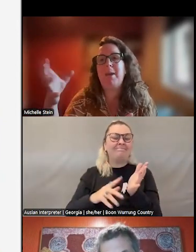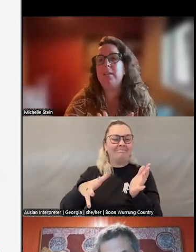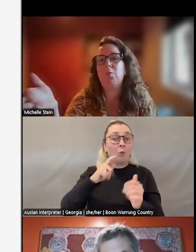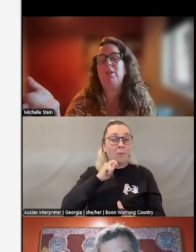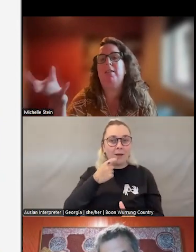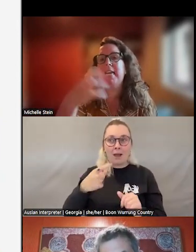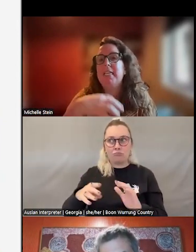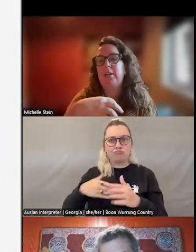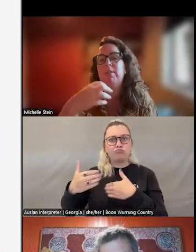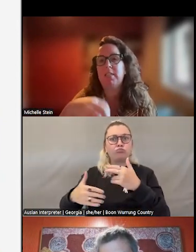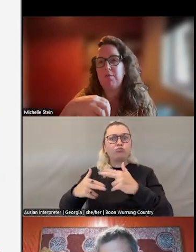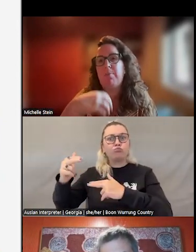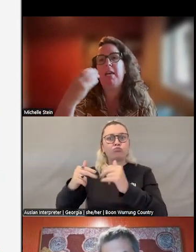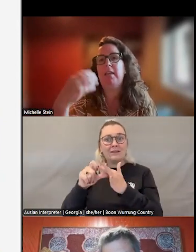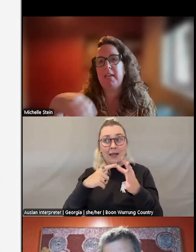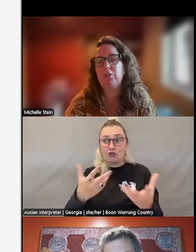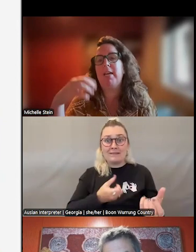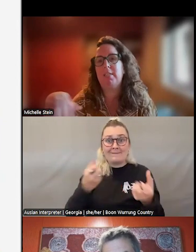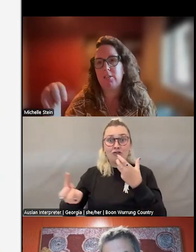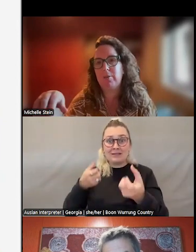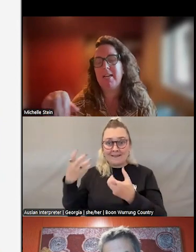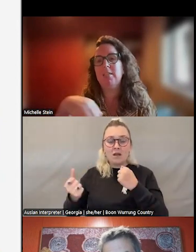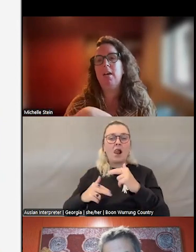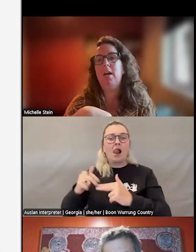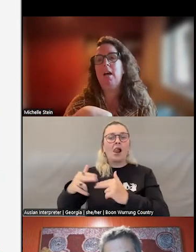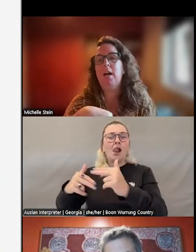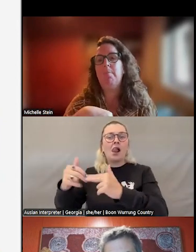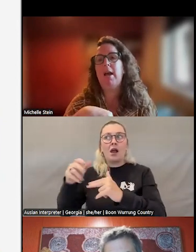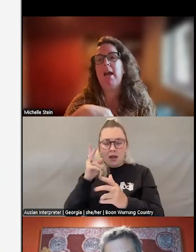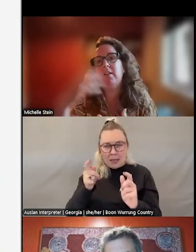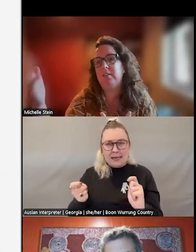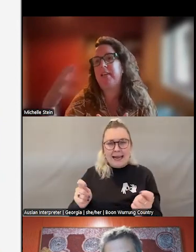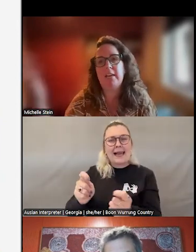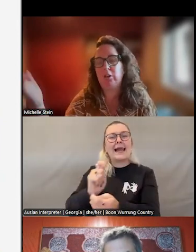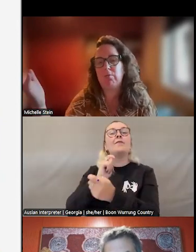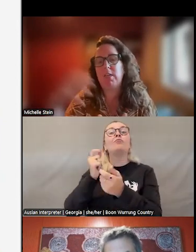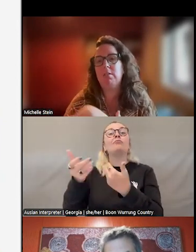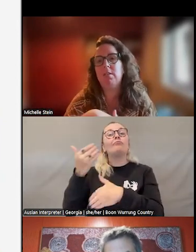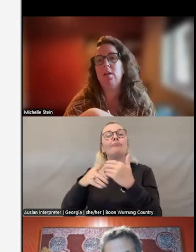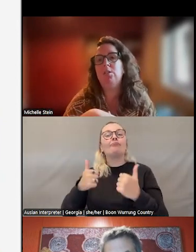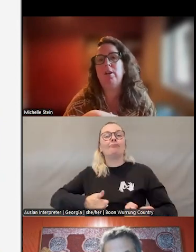Based on the data they receive from that, they iterate and iterate, they get a good result.